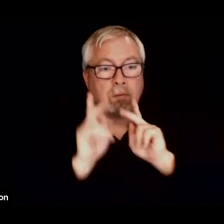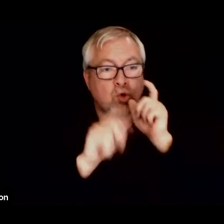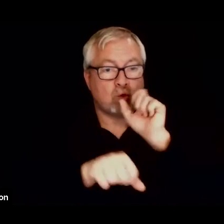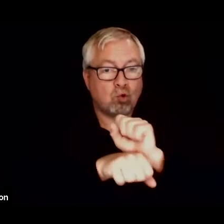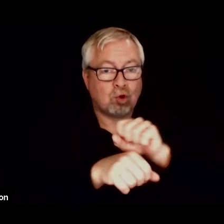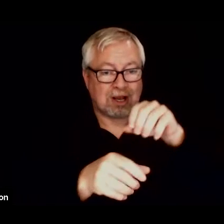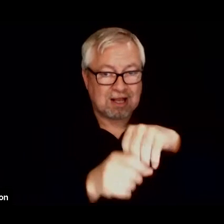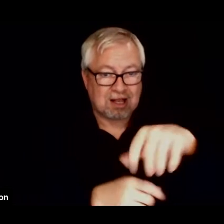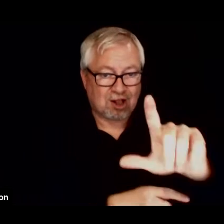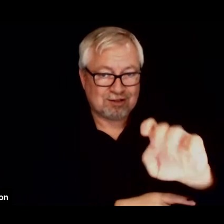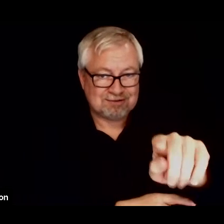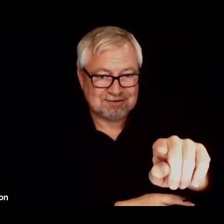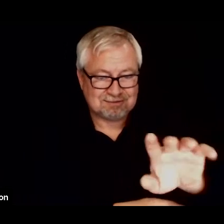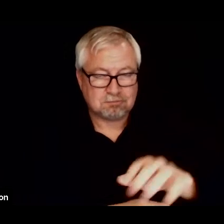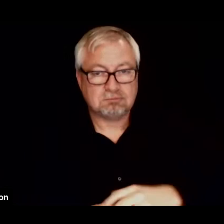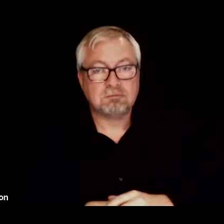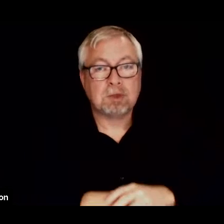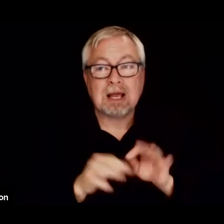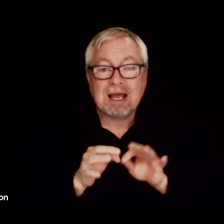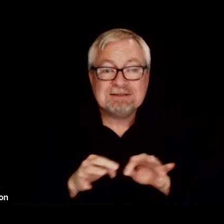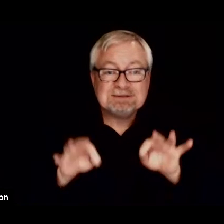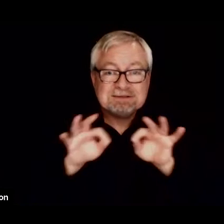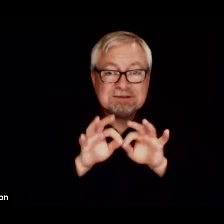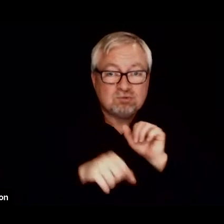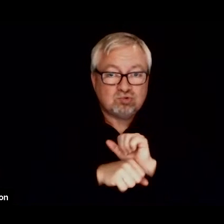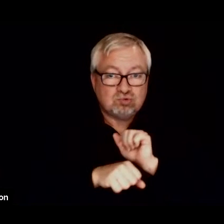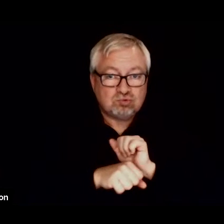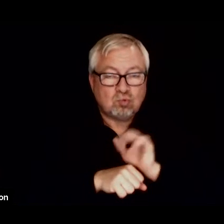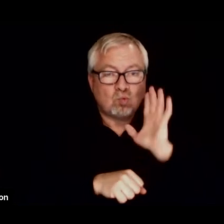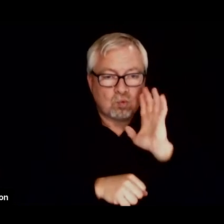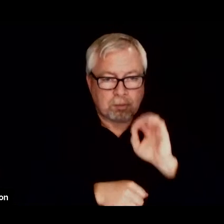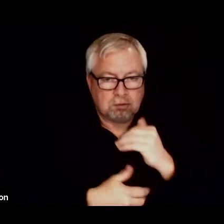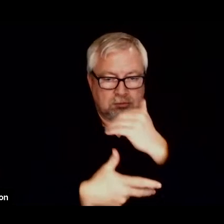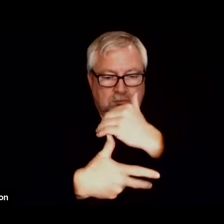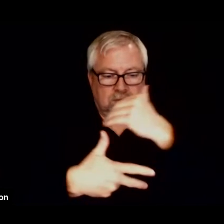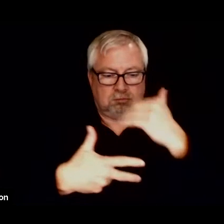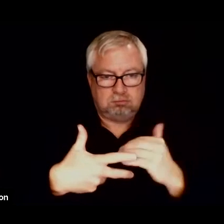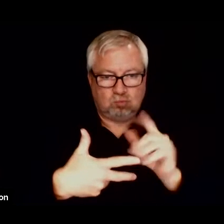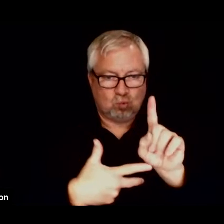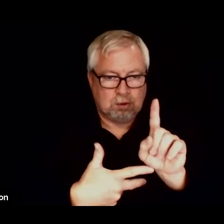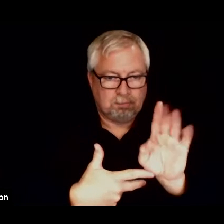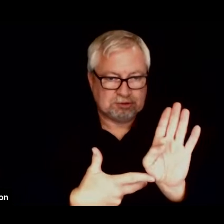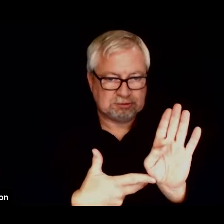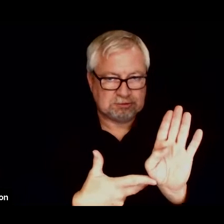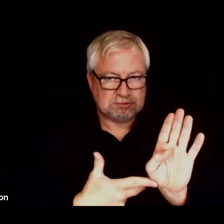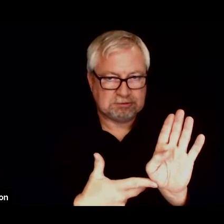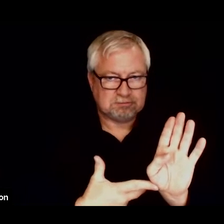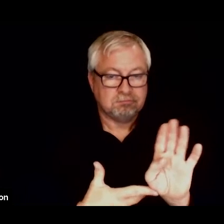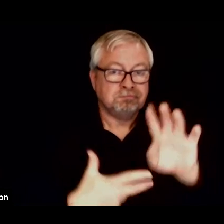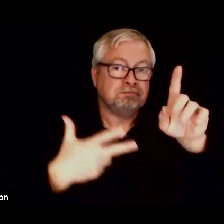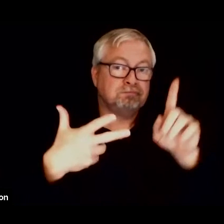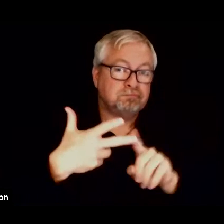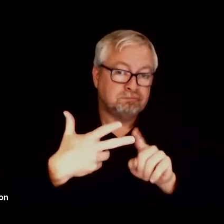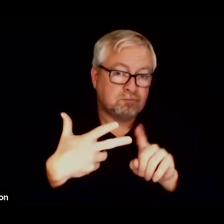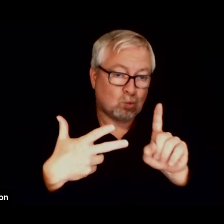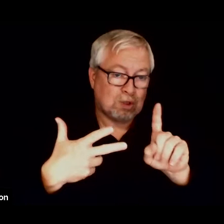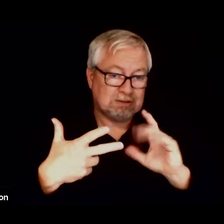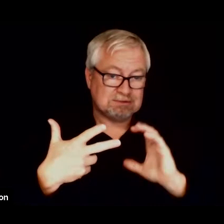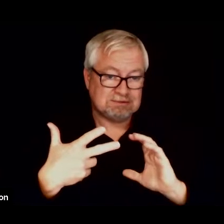um and then 1c would be individuals who are you know 65 and older who have underlying